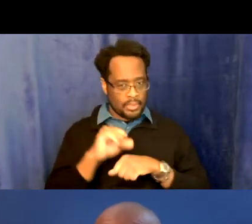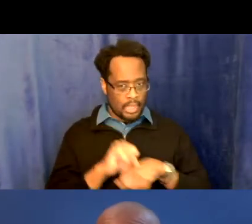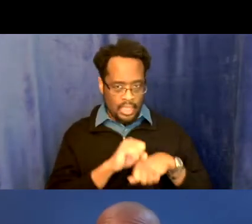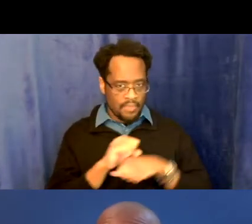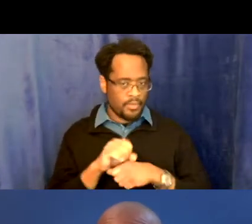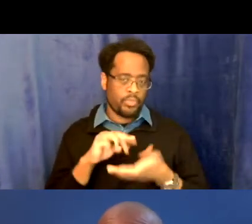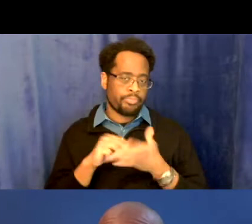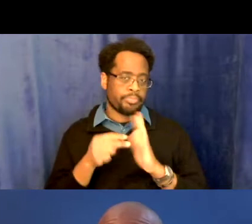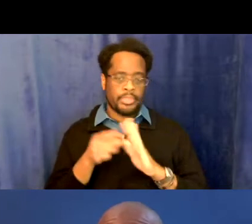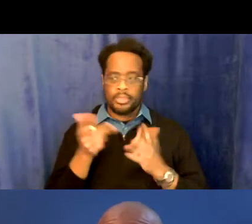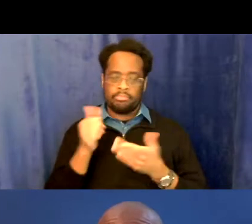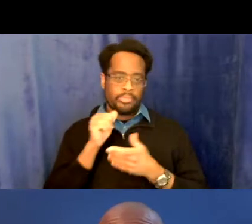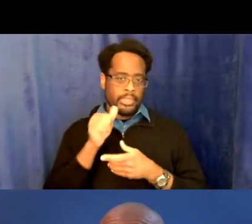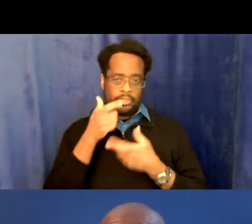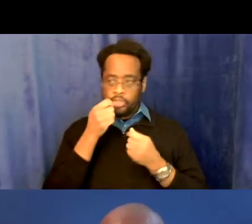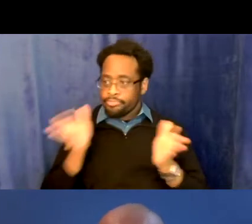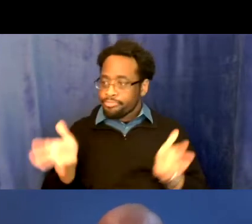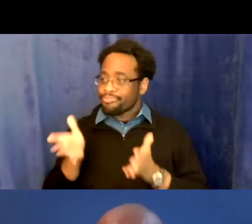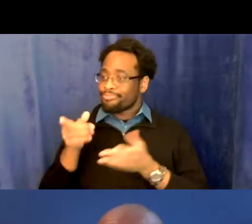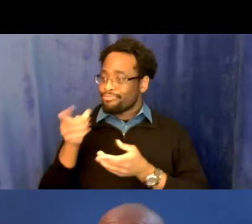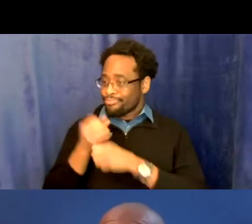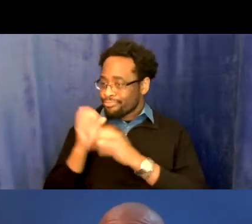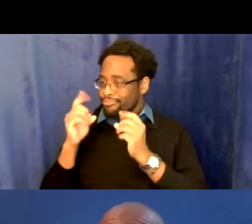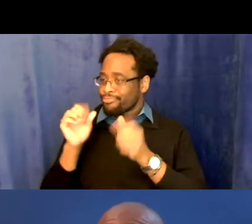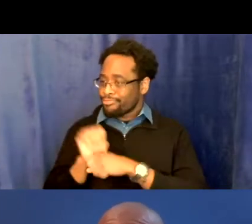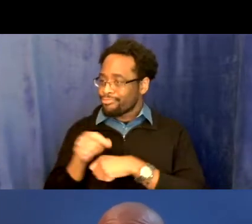at that time there was still slavery happening, so they were not interested